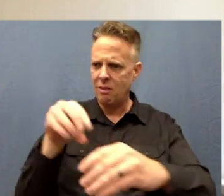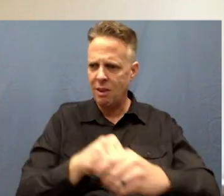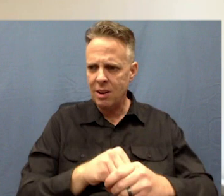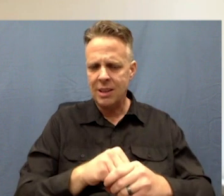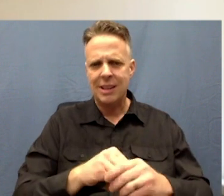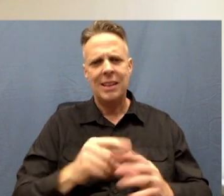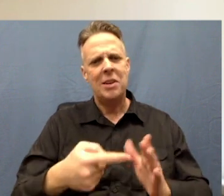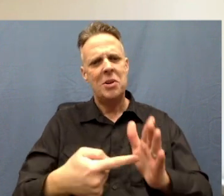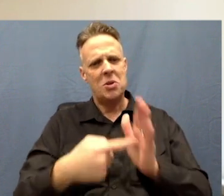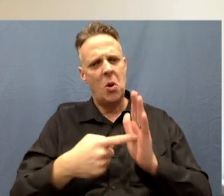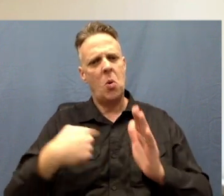IT'S ALSO HIGH HEIGHTED HOW WE COLLECTIVELY BENEFIT, WHEN WE